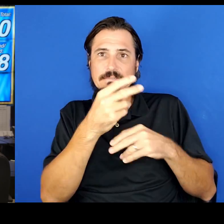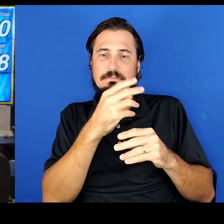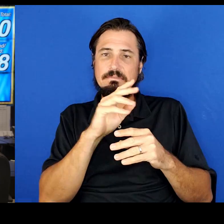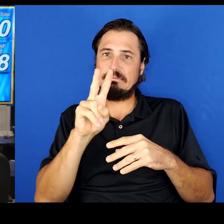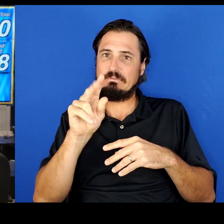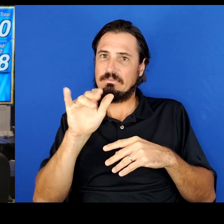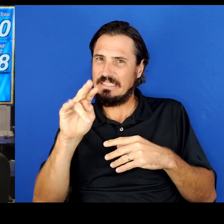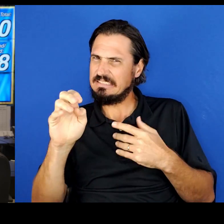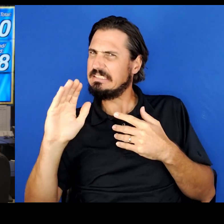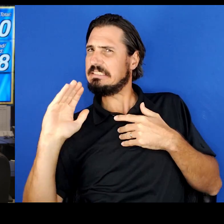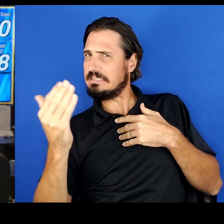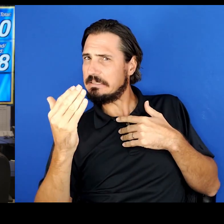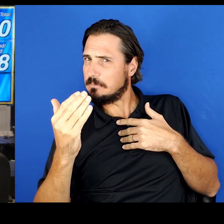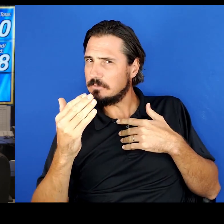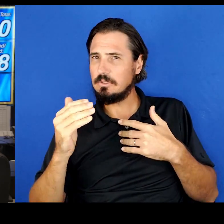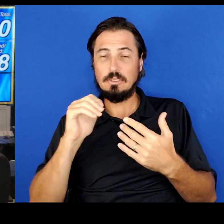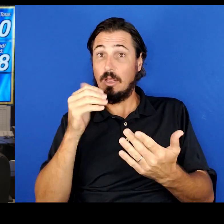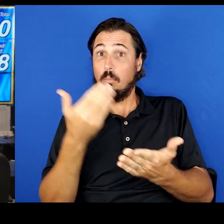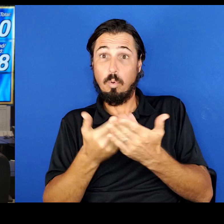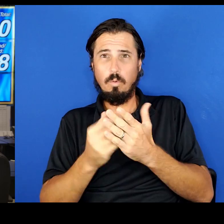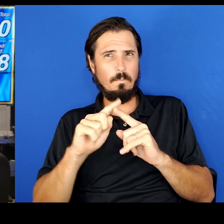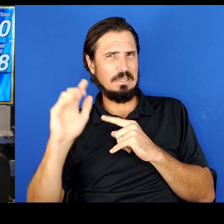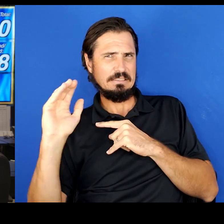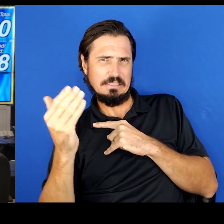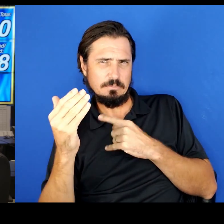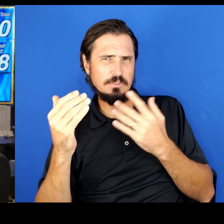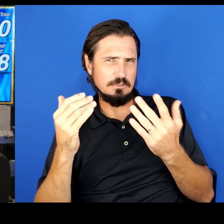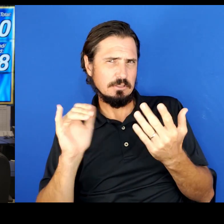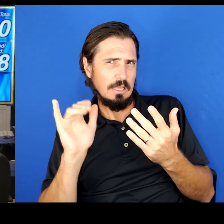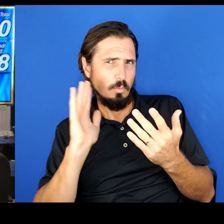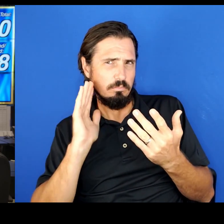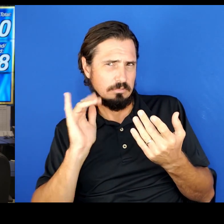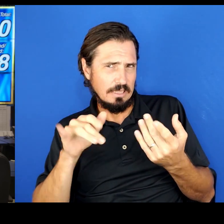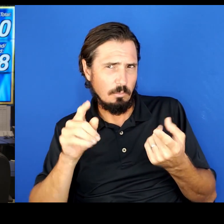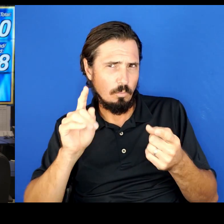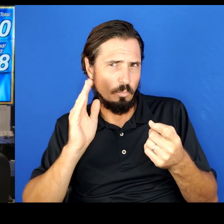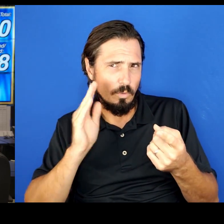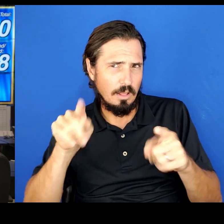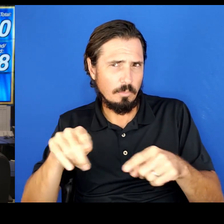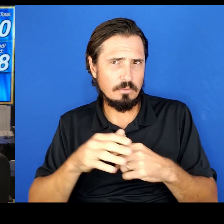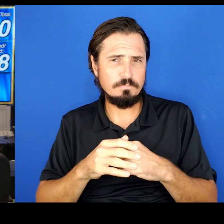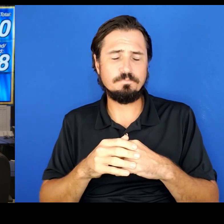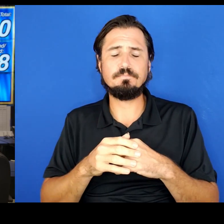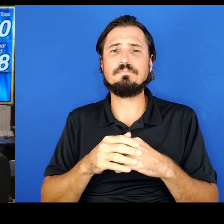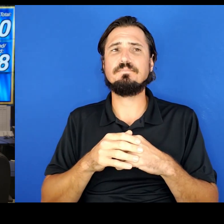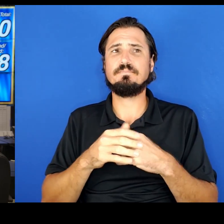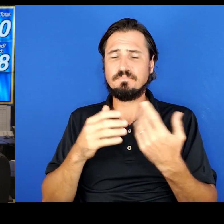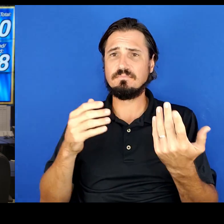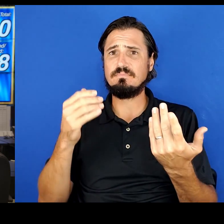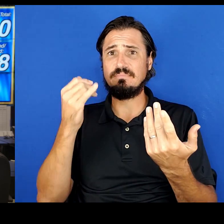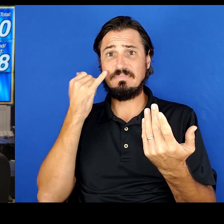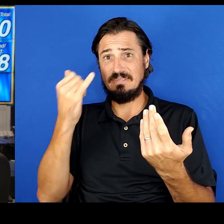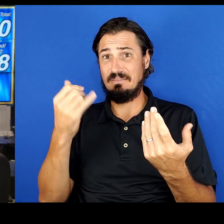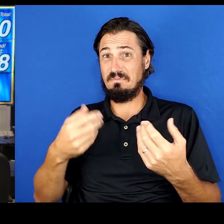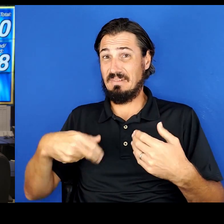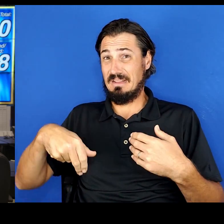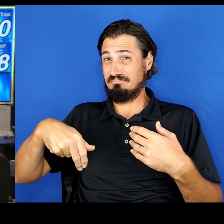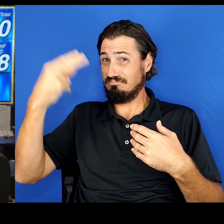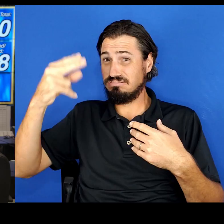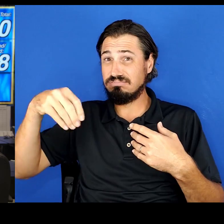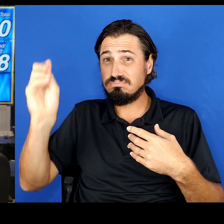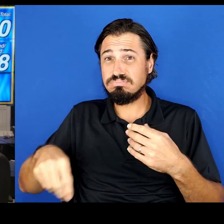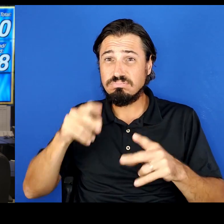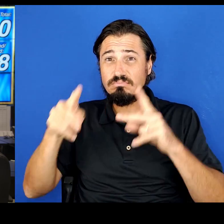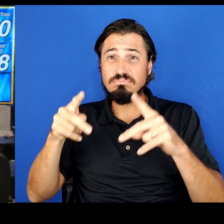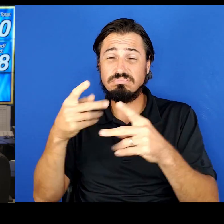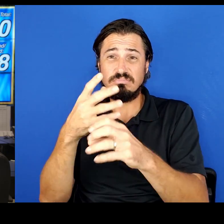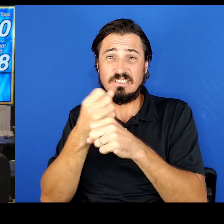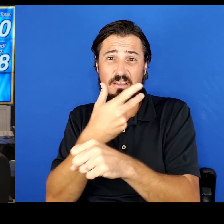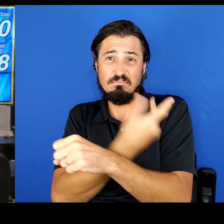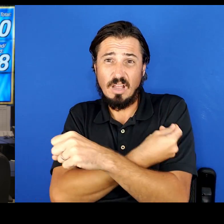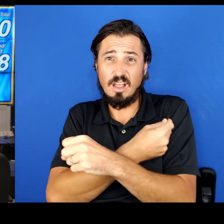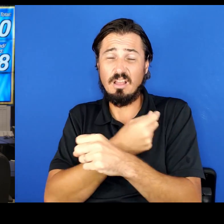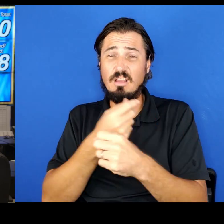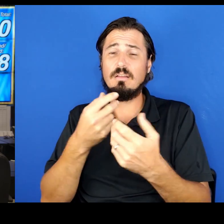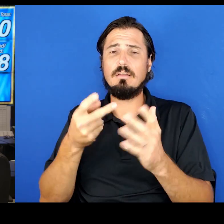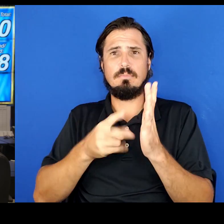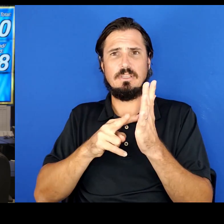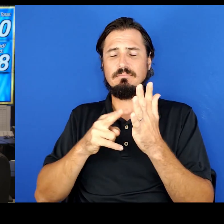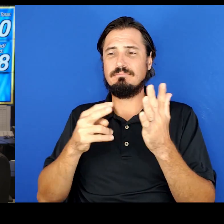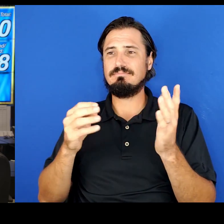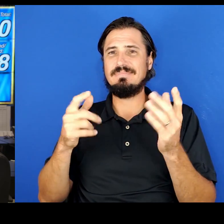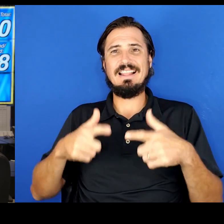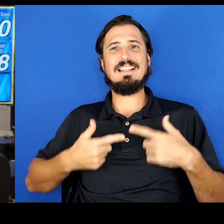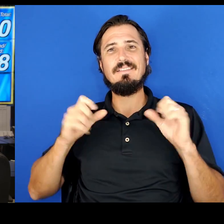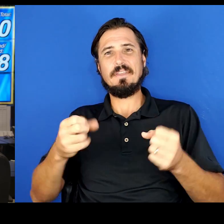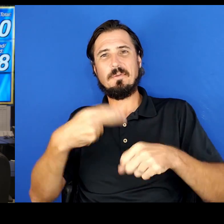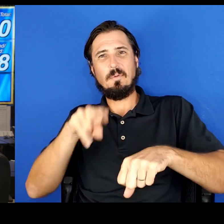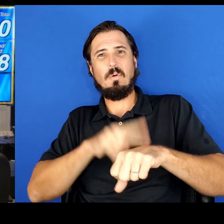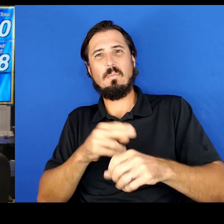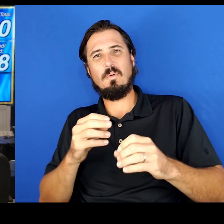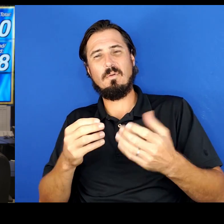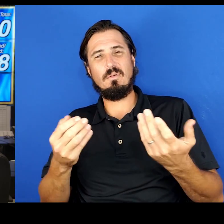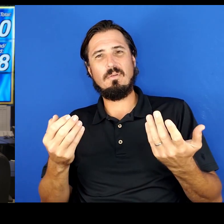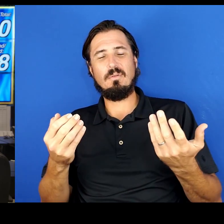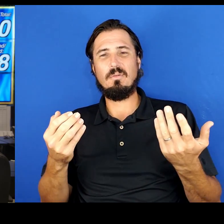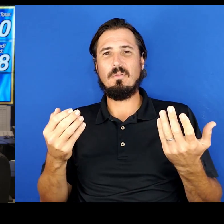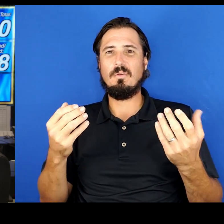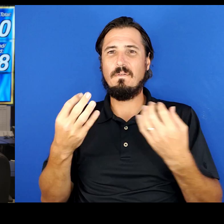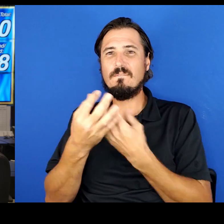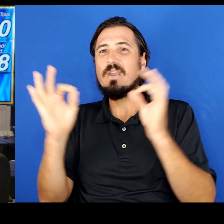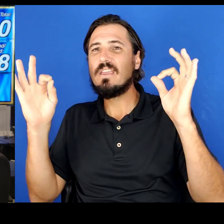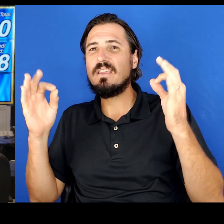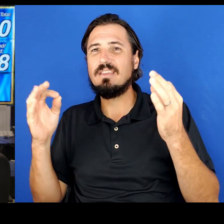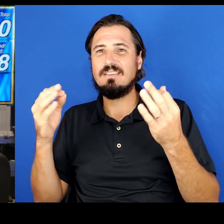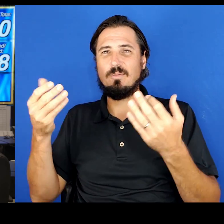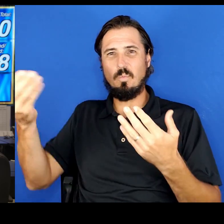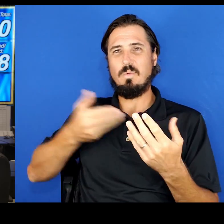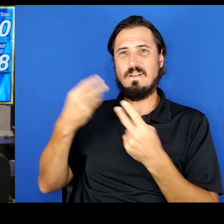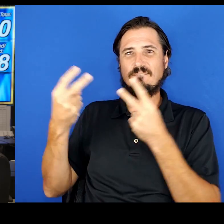Having a high percentage of our population vaccinated is our clearest path to more normal lives—to being able to travel more freely, work and socialize with fewer restrictions, welcome visitors